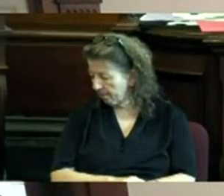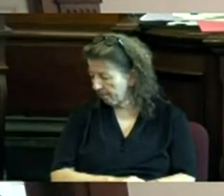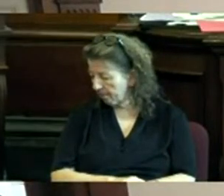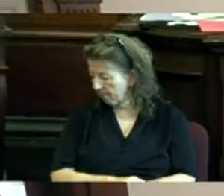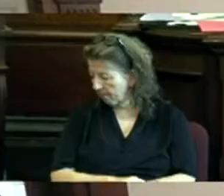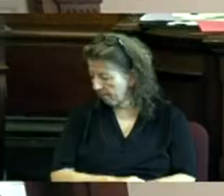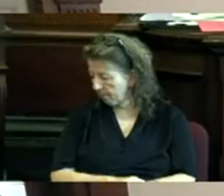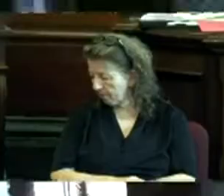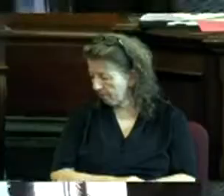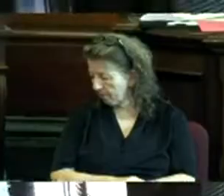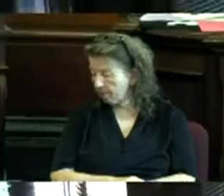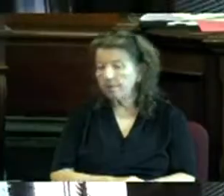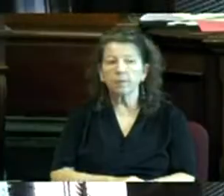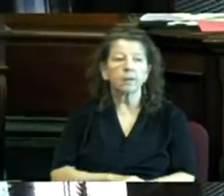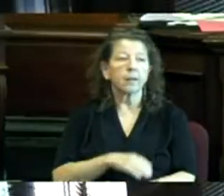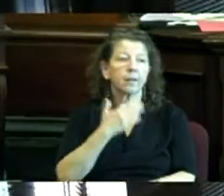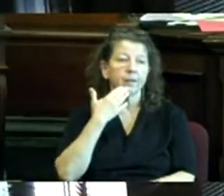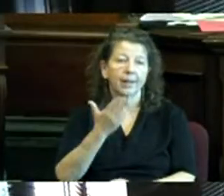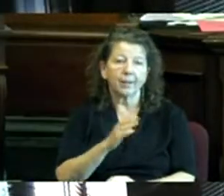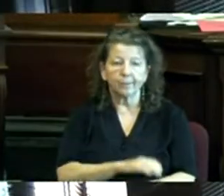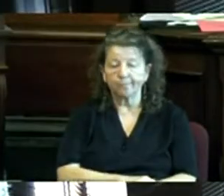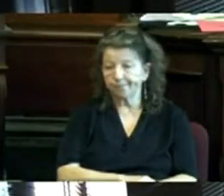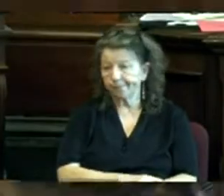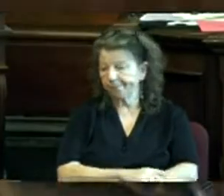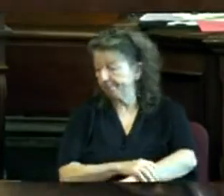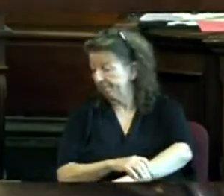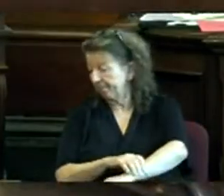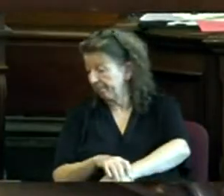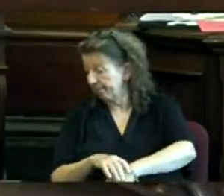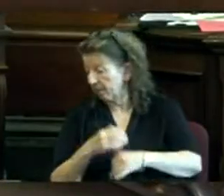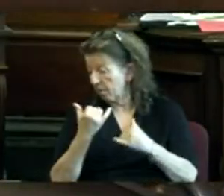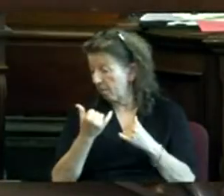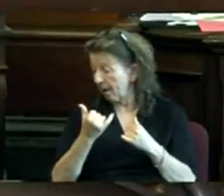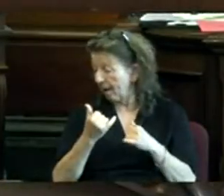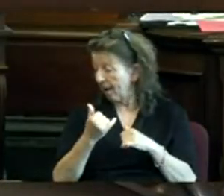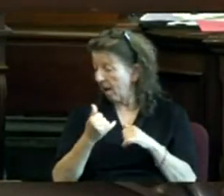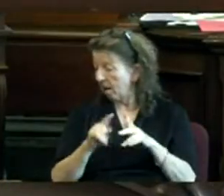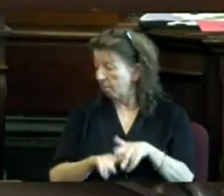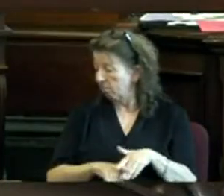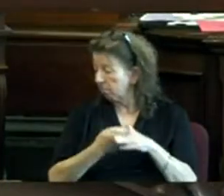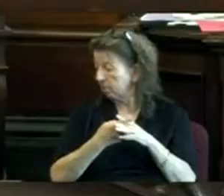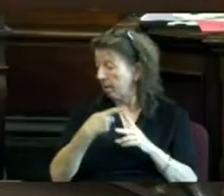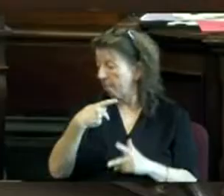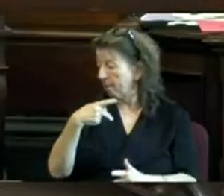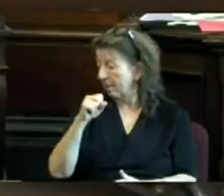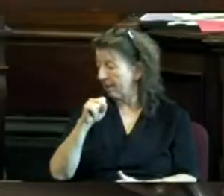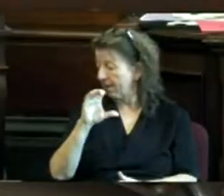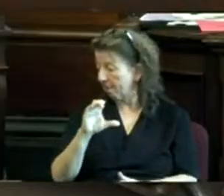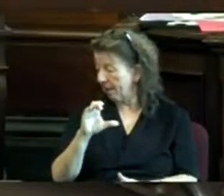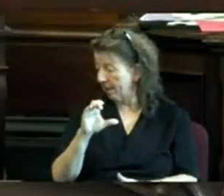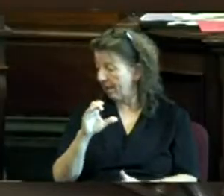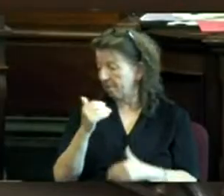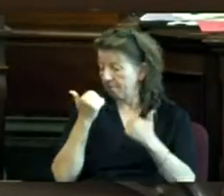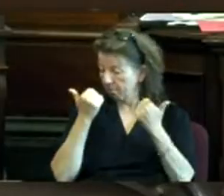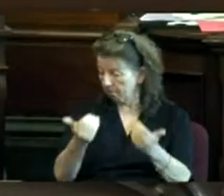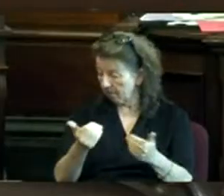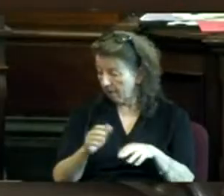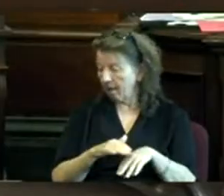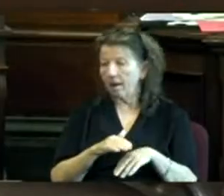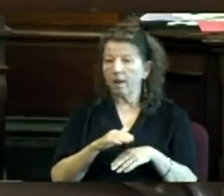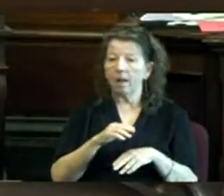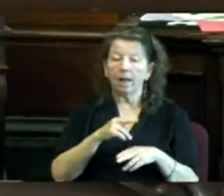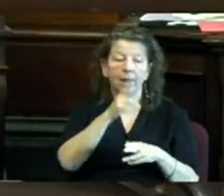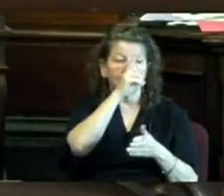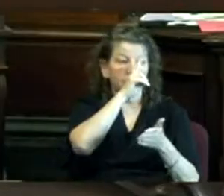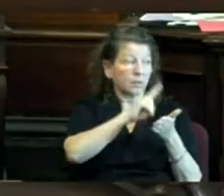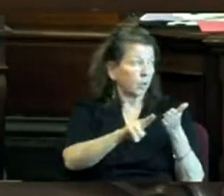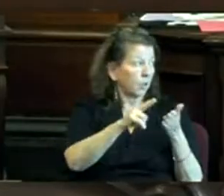silence. Thank you. At this